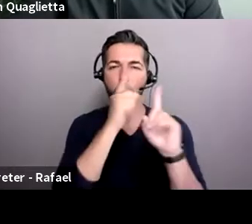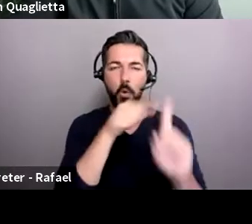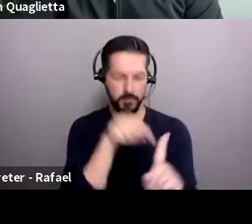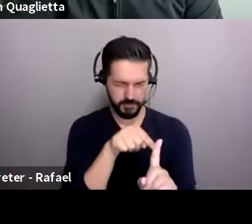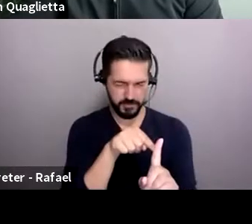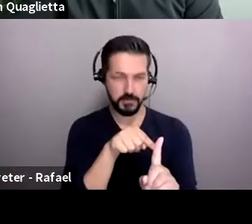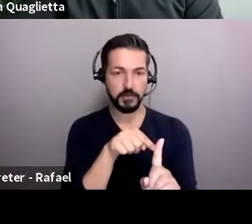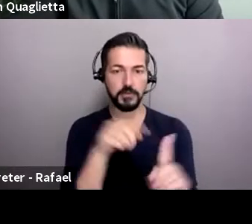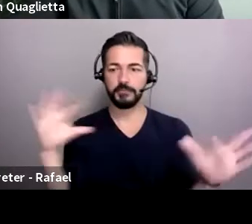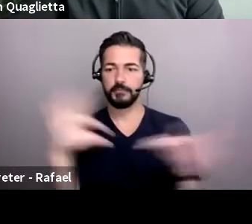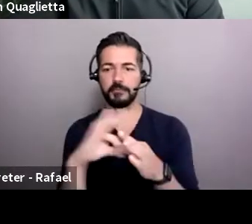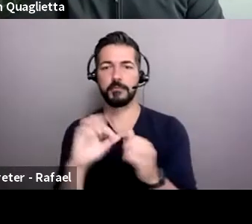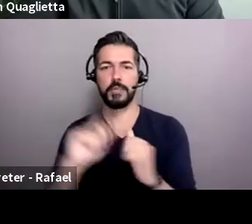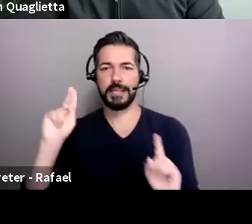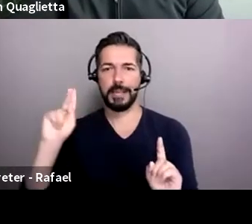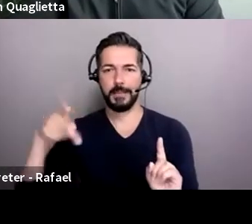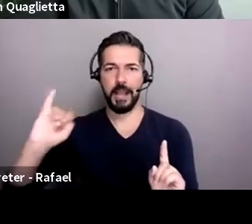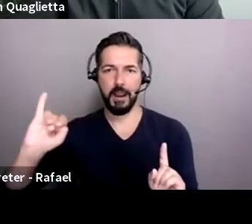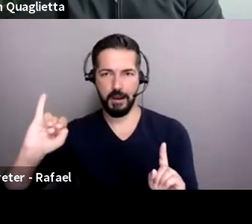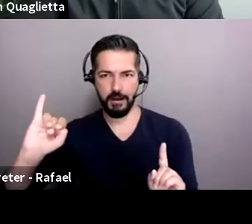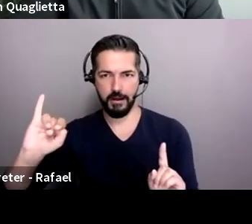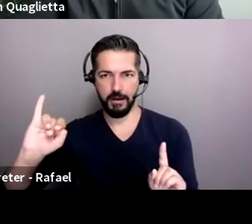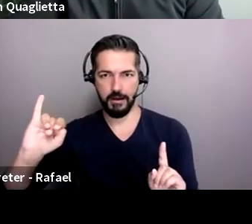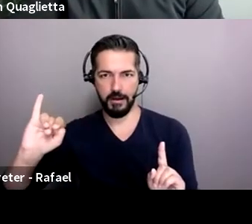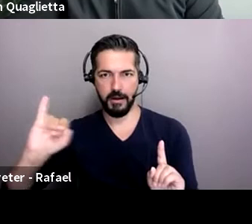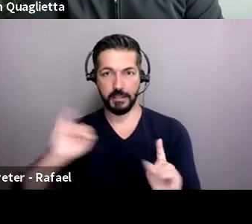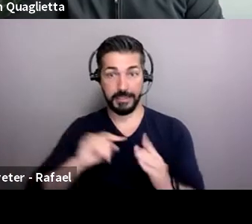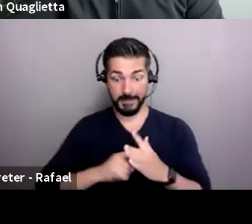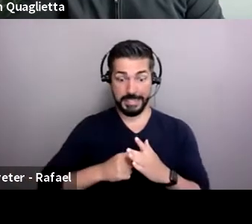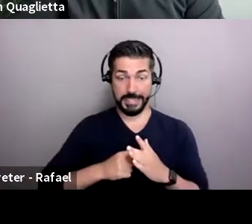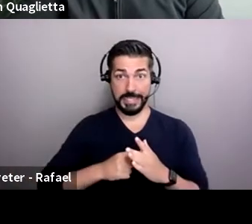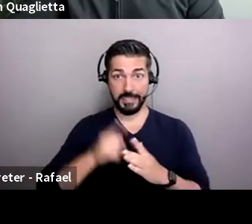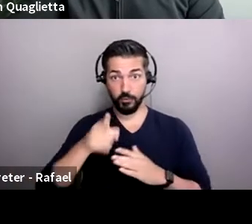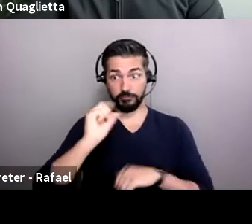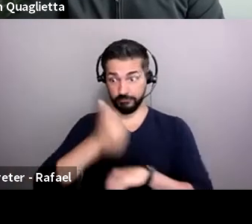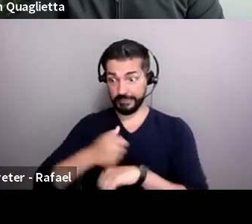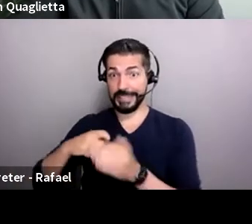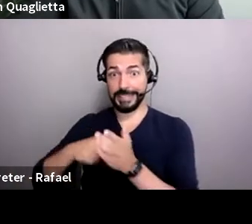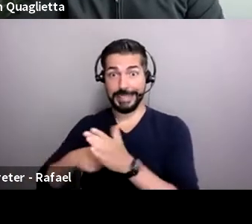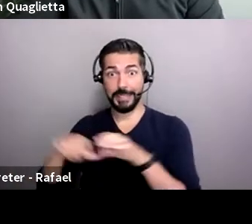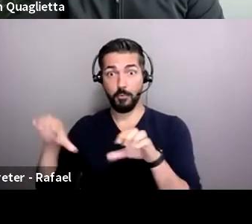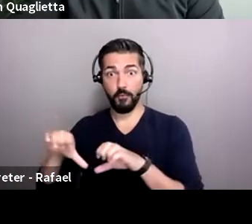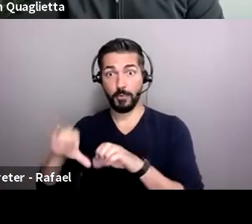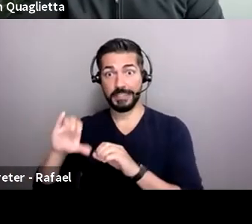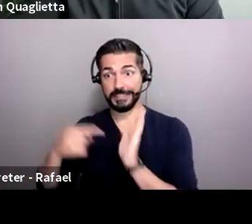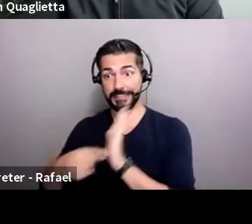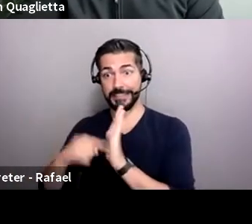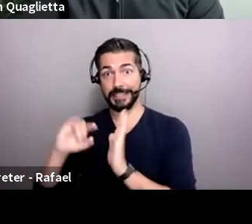to the KPIs when you're first establishing what your key performance indicators are going to be, do that based on